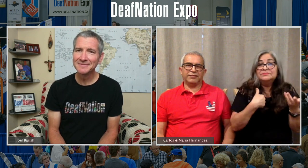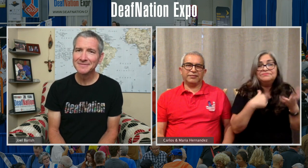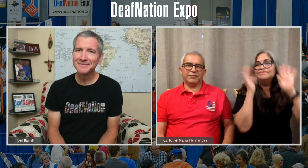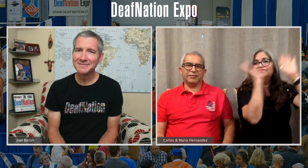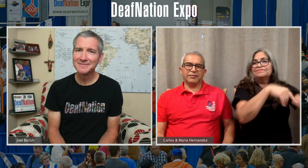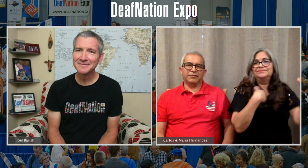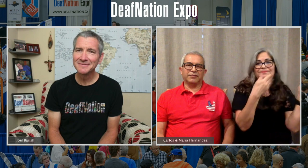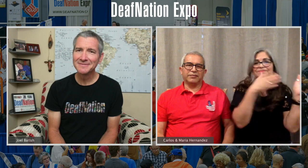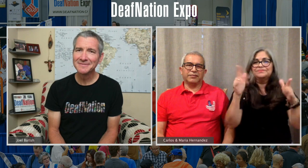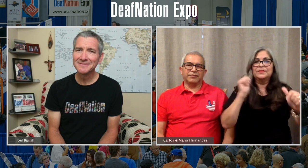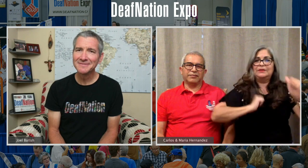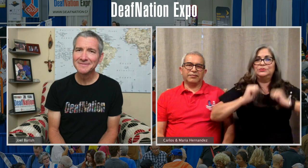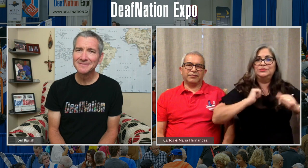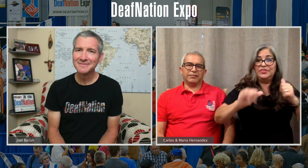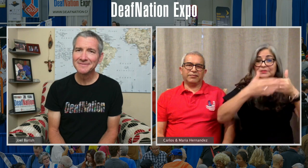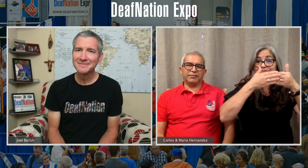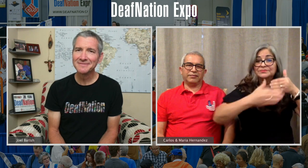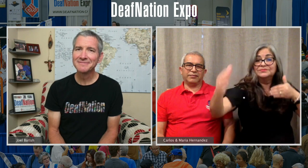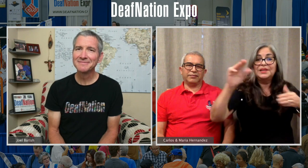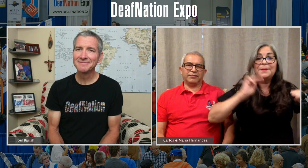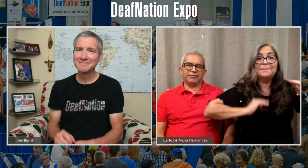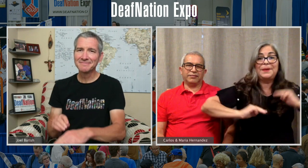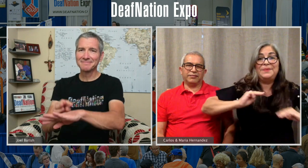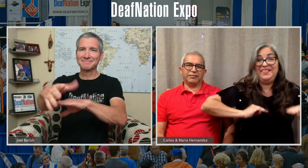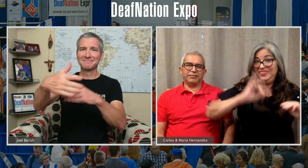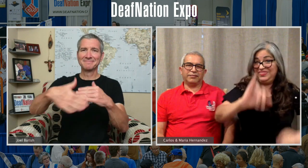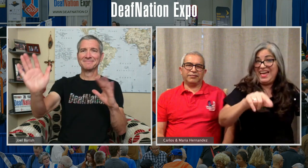I left him and acted, that’s the miming.